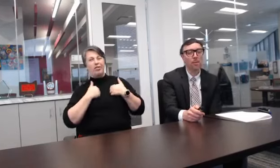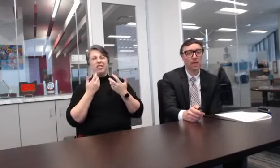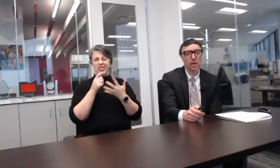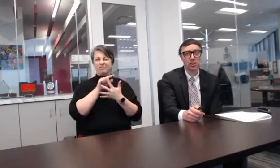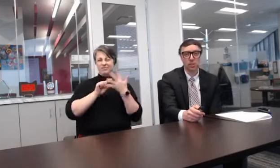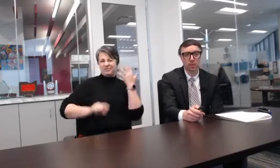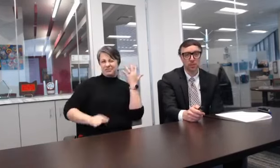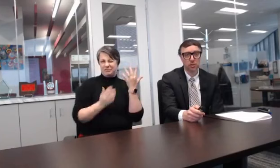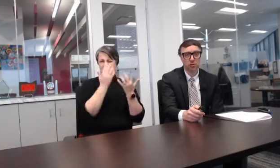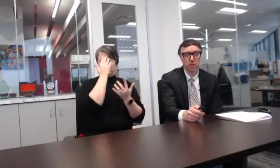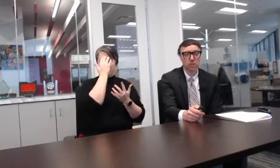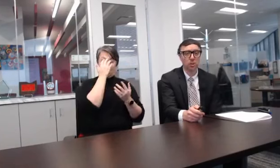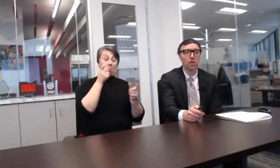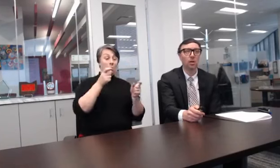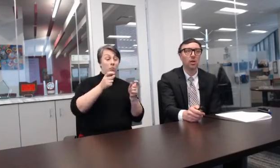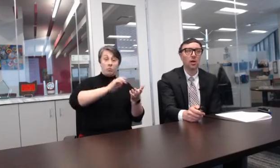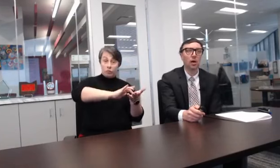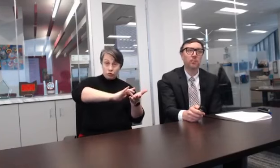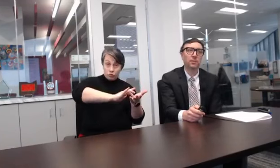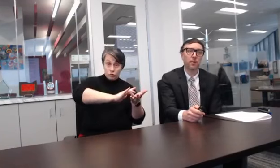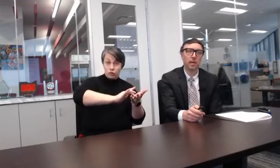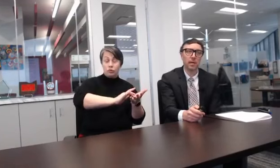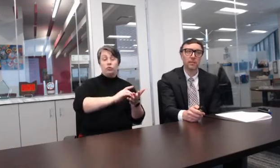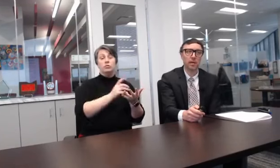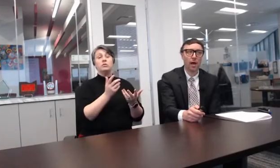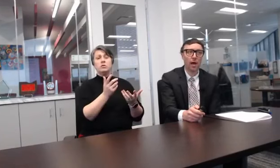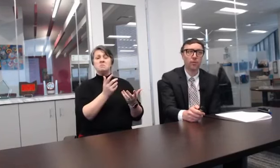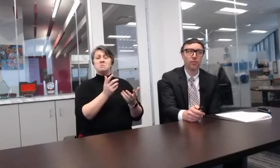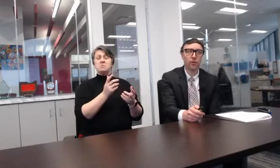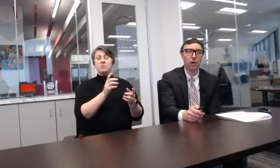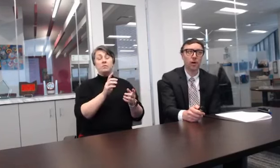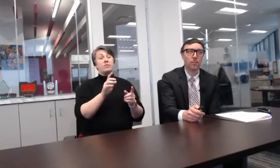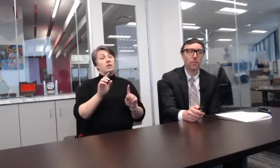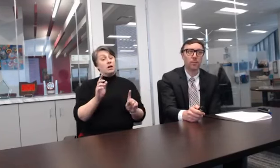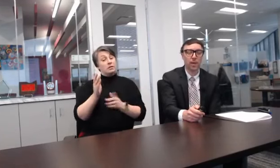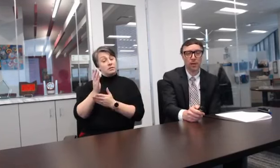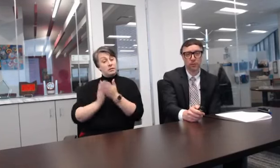Medication administration, some kids have behavioral needs